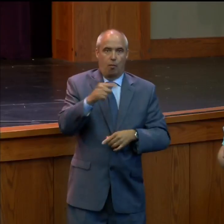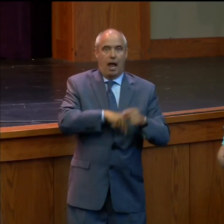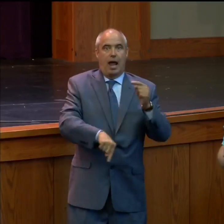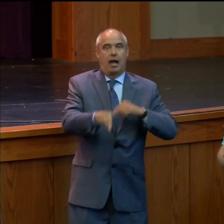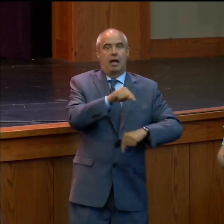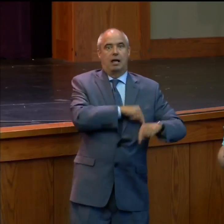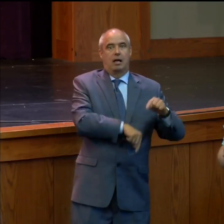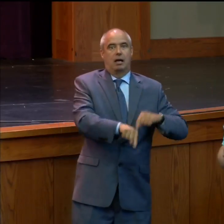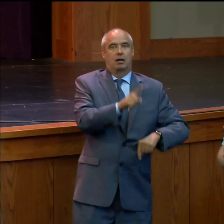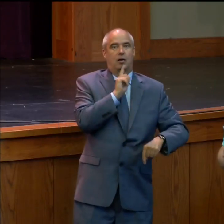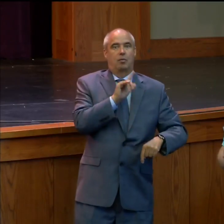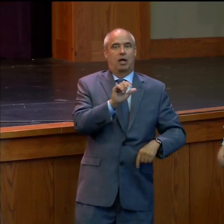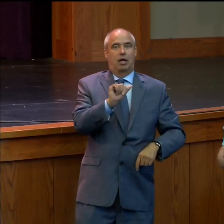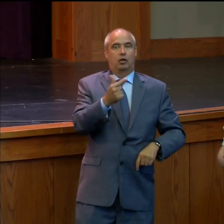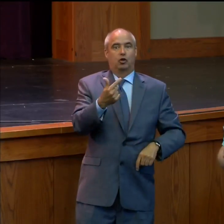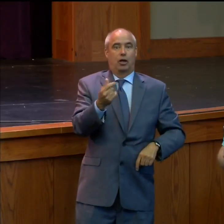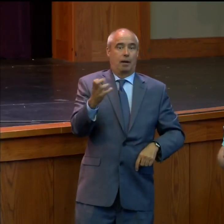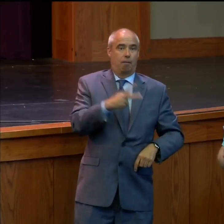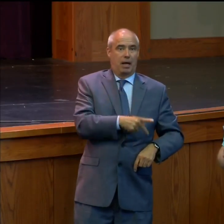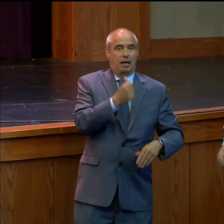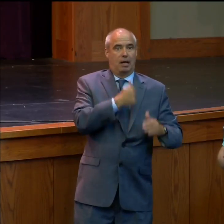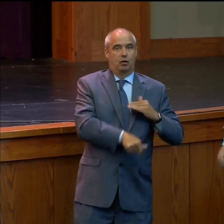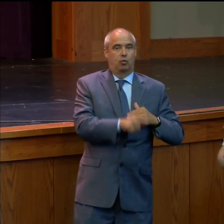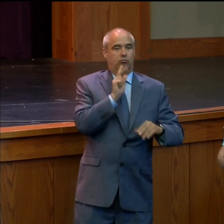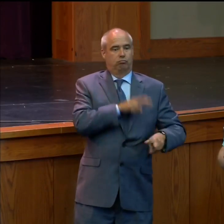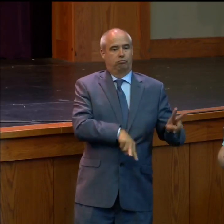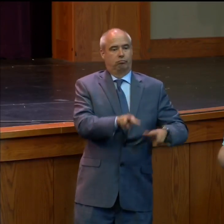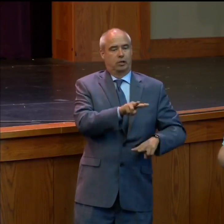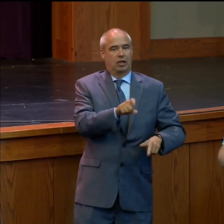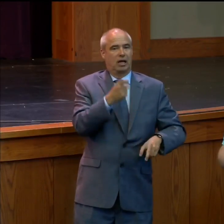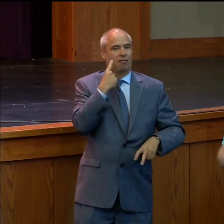IT PUTS THE AG BACK UNDER THE OVERSIGHT OF THE GOVERNOR AND IT